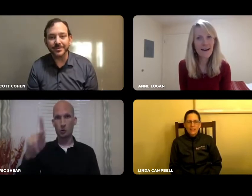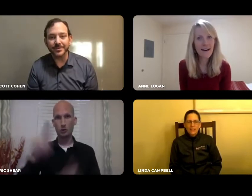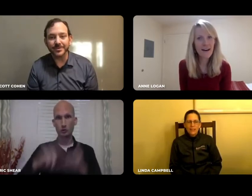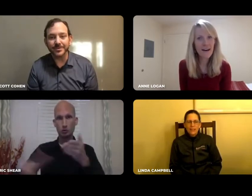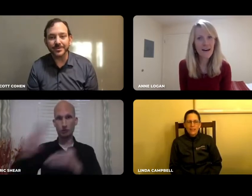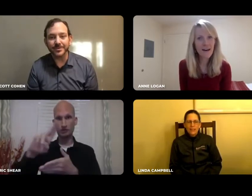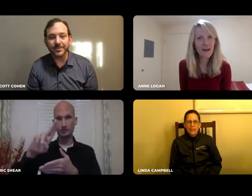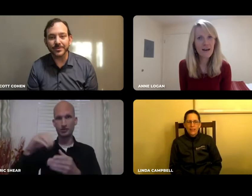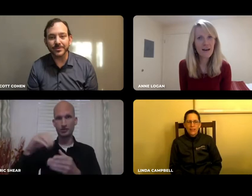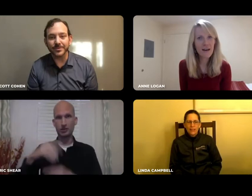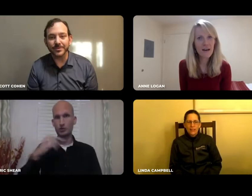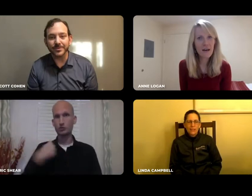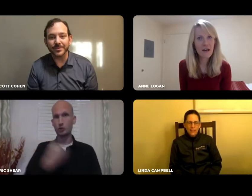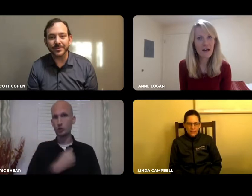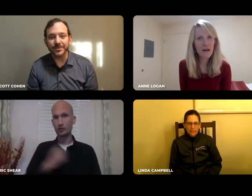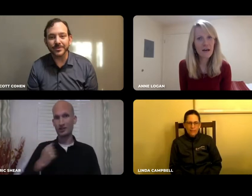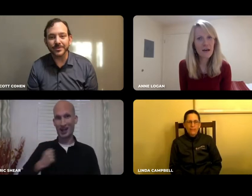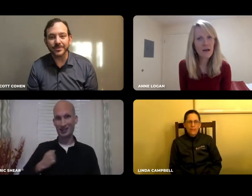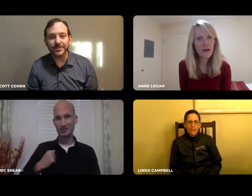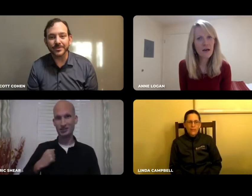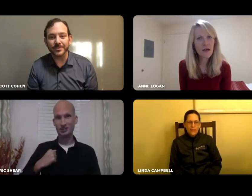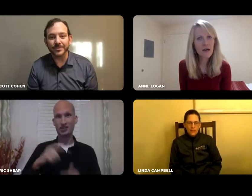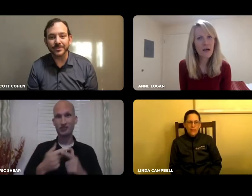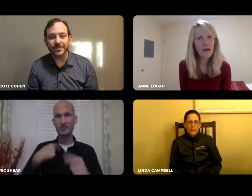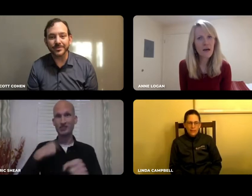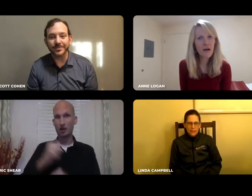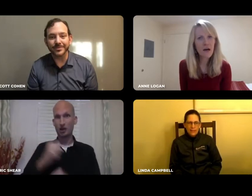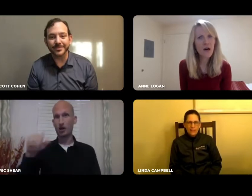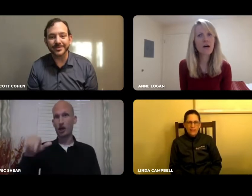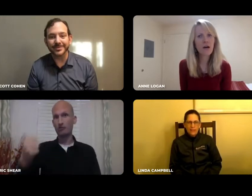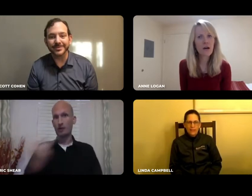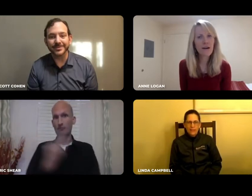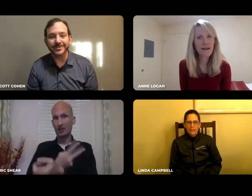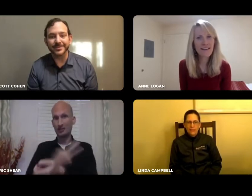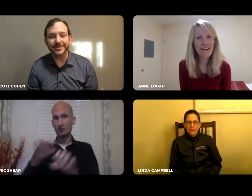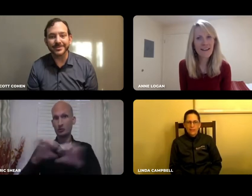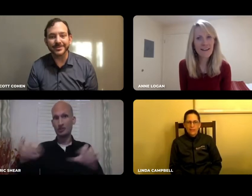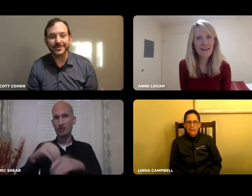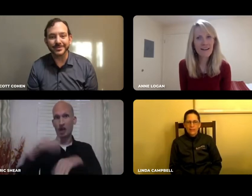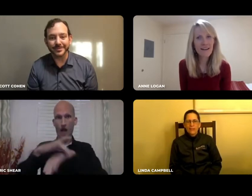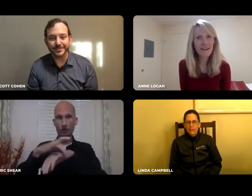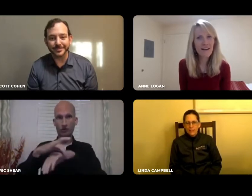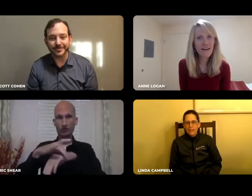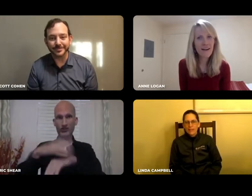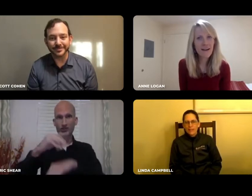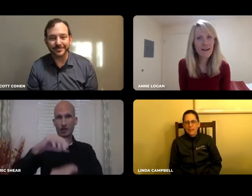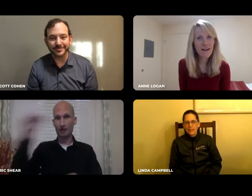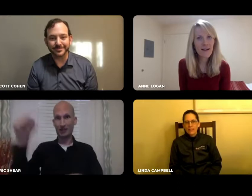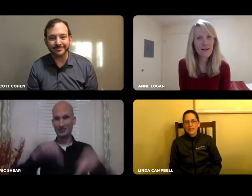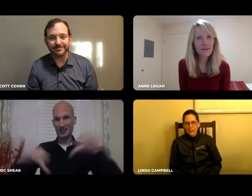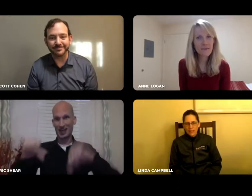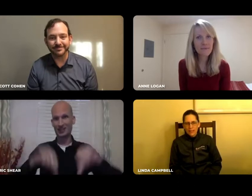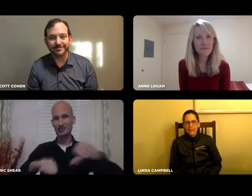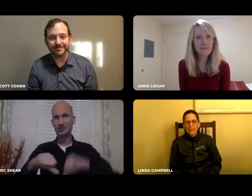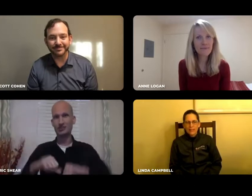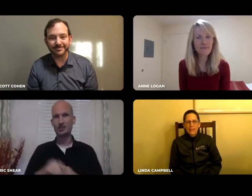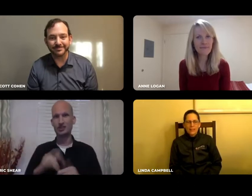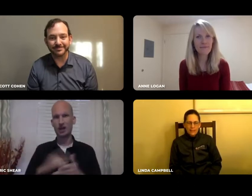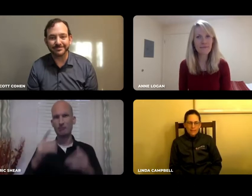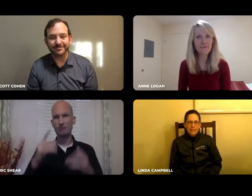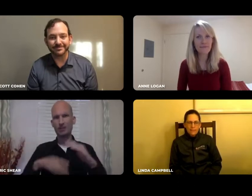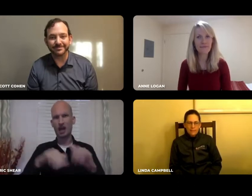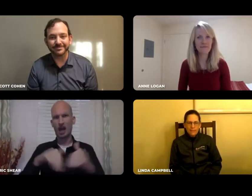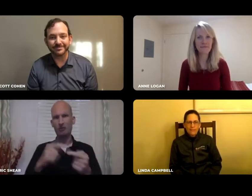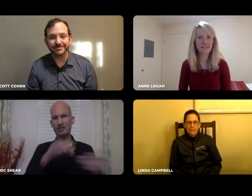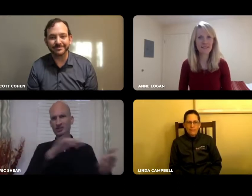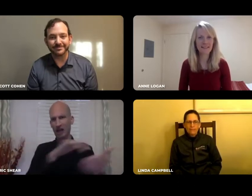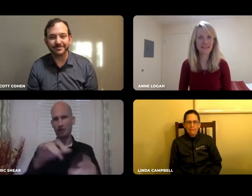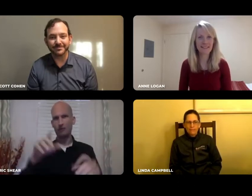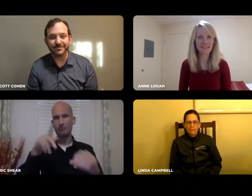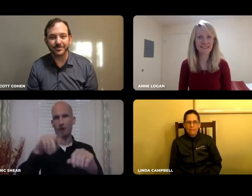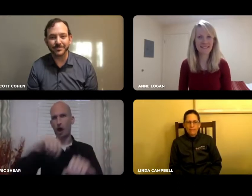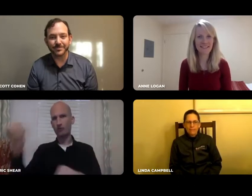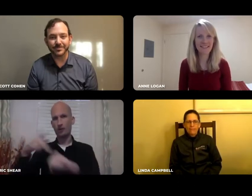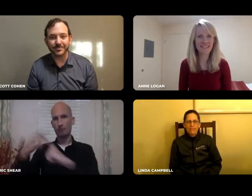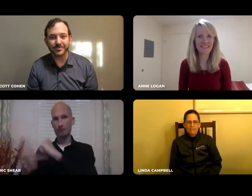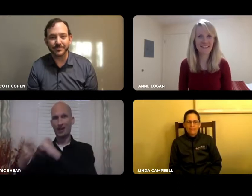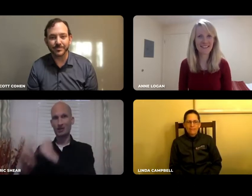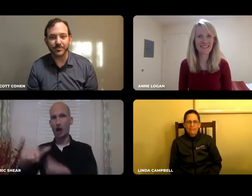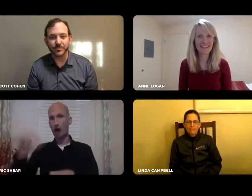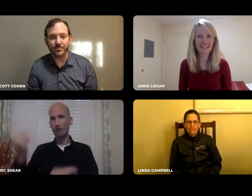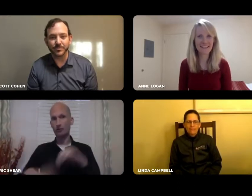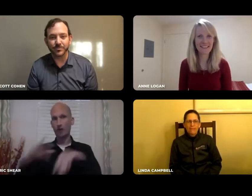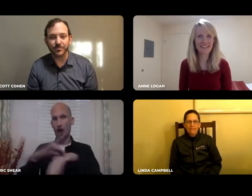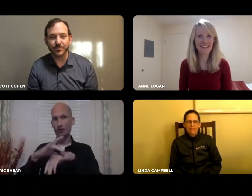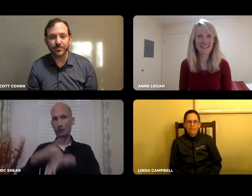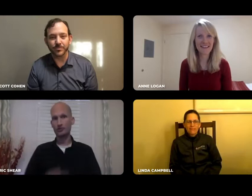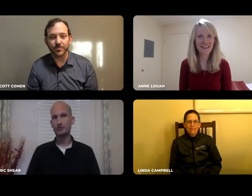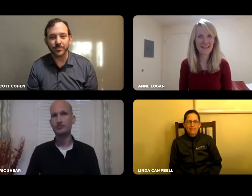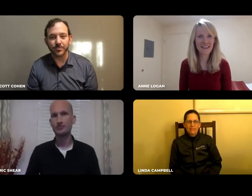At York University. I also studied Physics and astronomy.